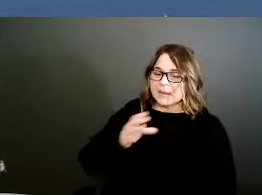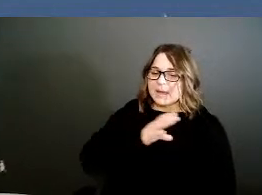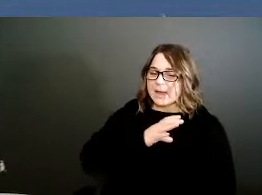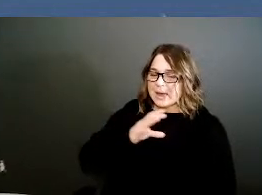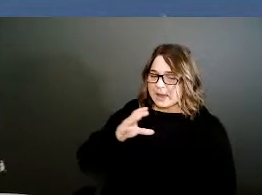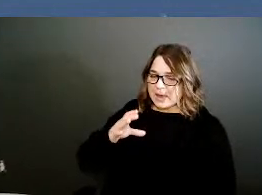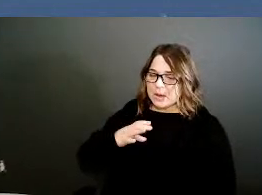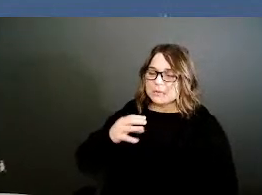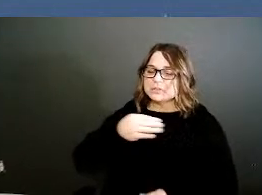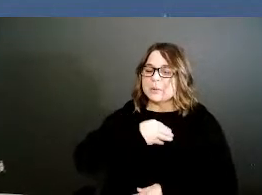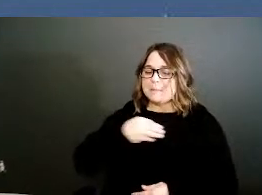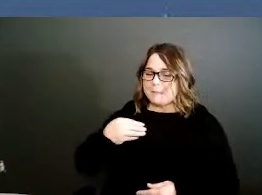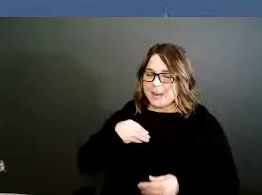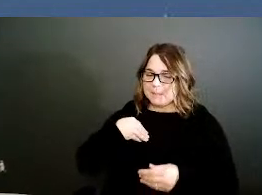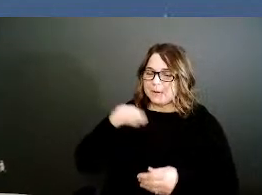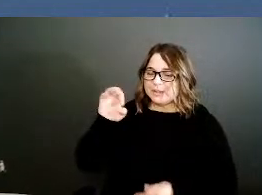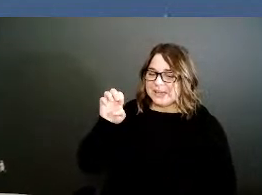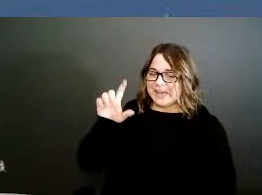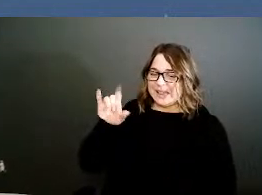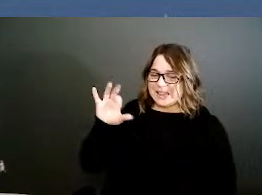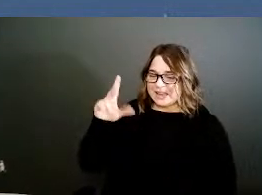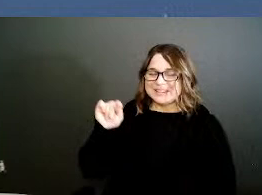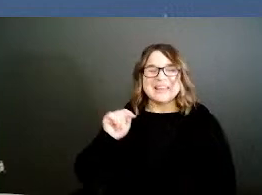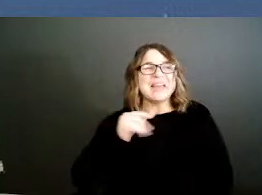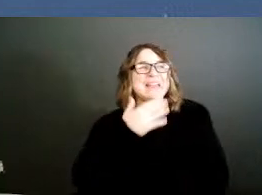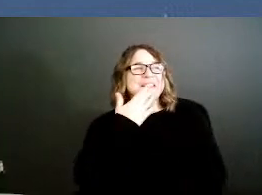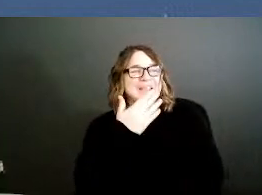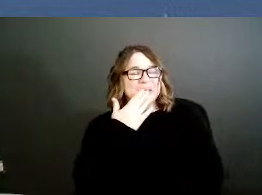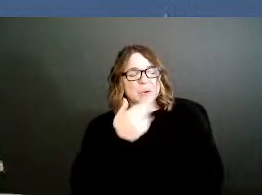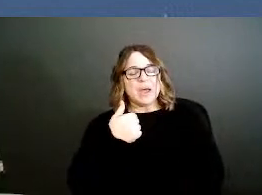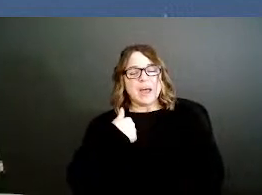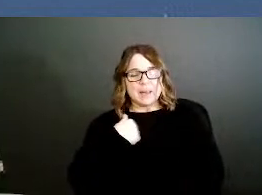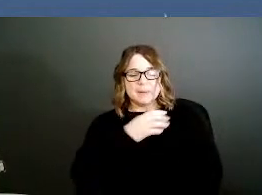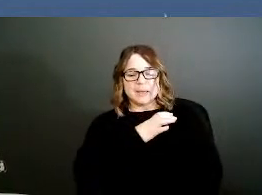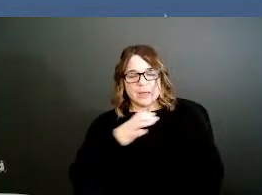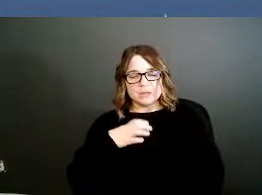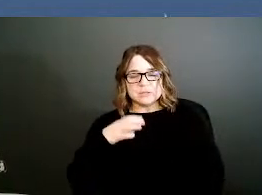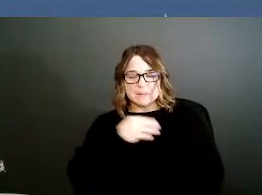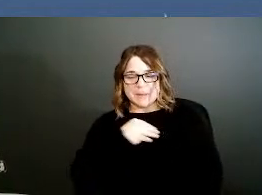AND I'M HERE JUST TO SHARE A COUPLE OF THINGS. RACIAL